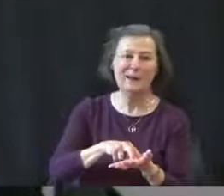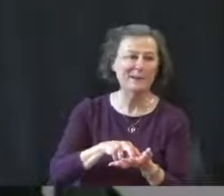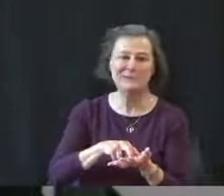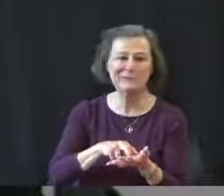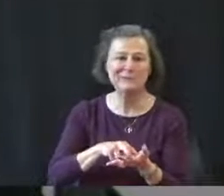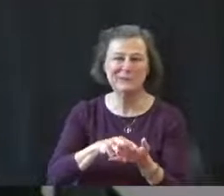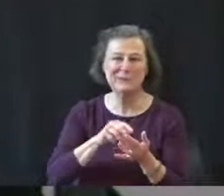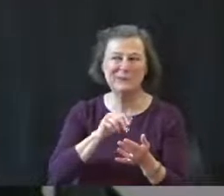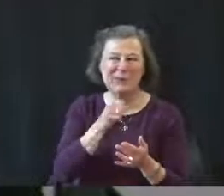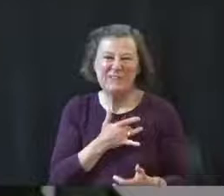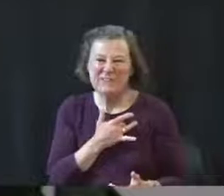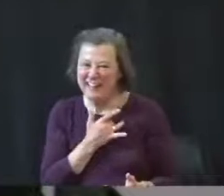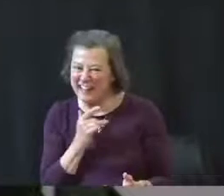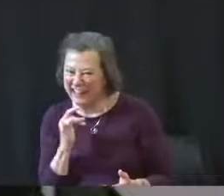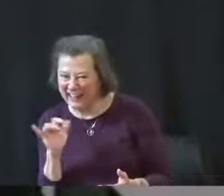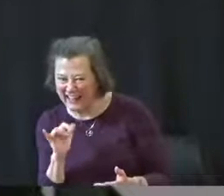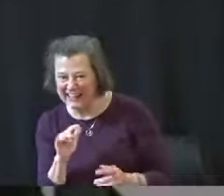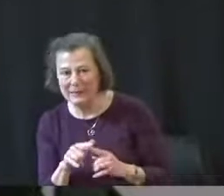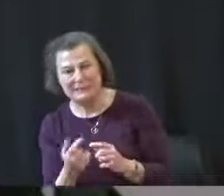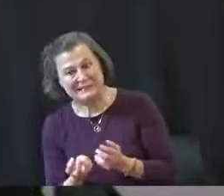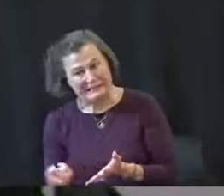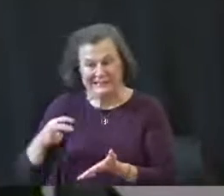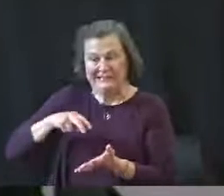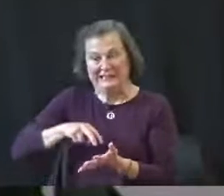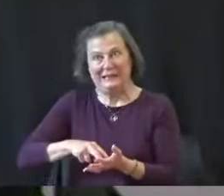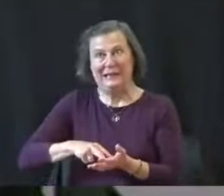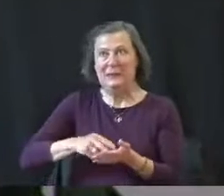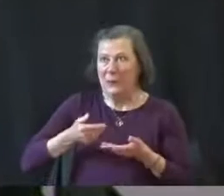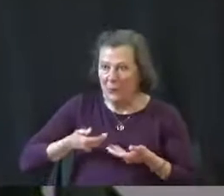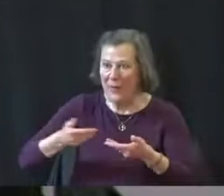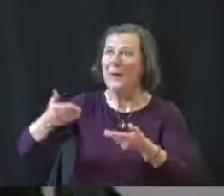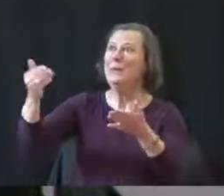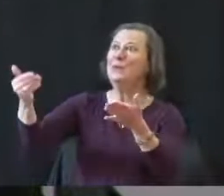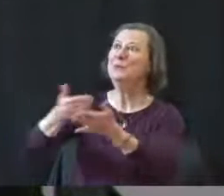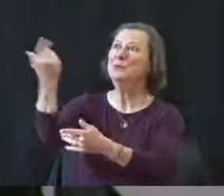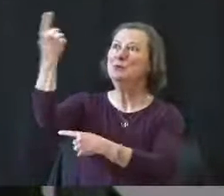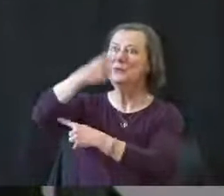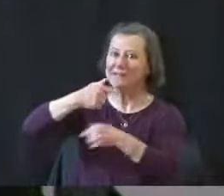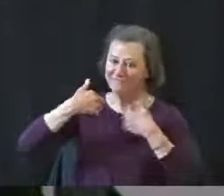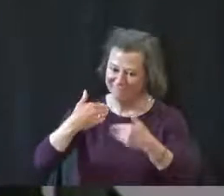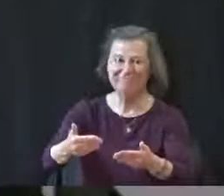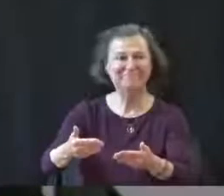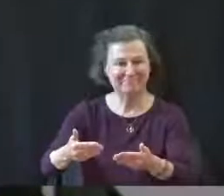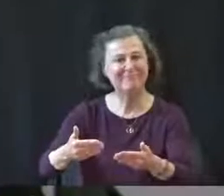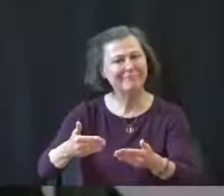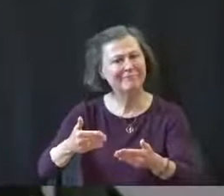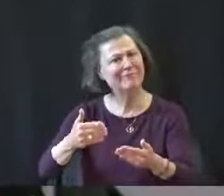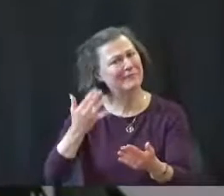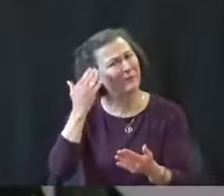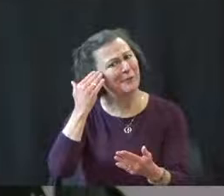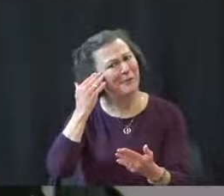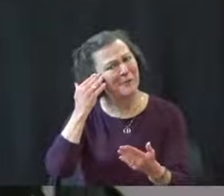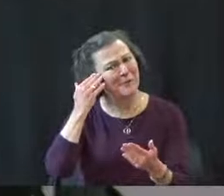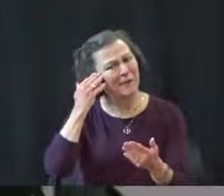I get up and I welcome a new day and I get on with it and you know what after a while I’m glad I got up.